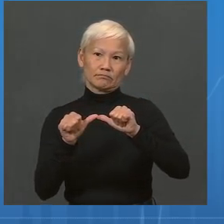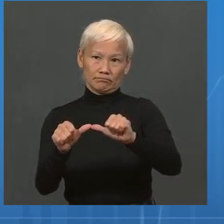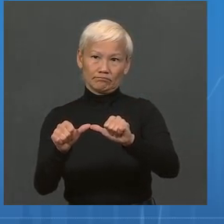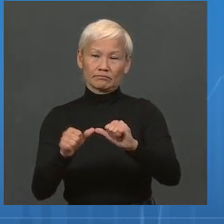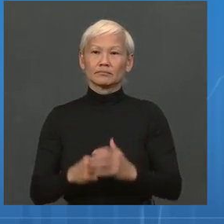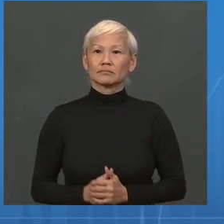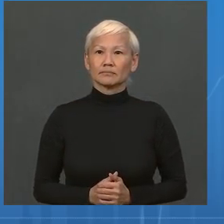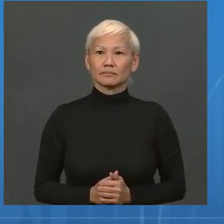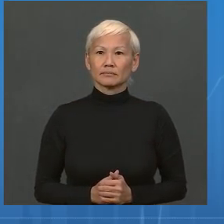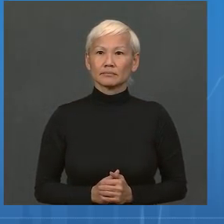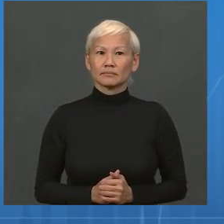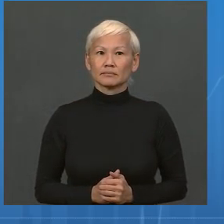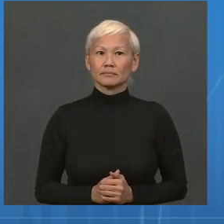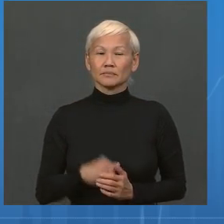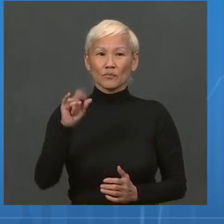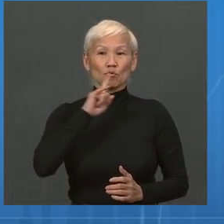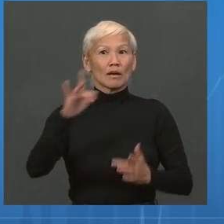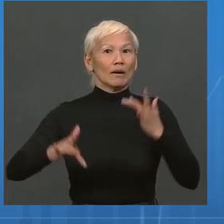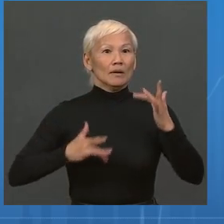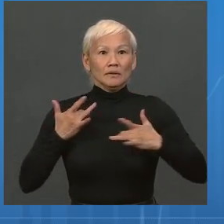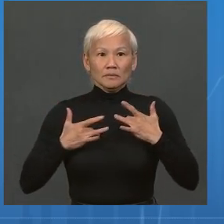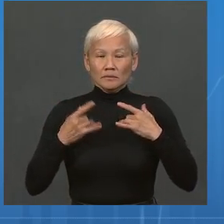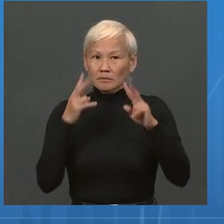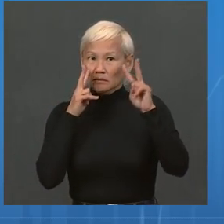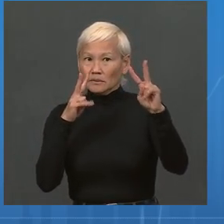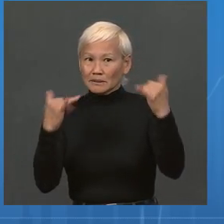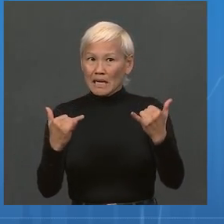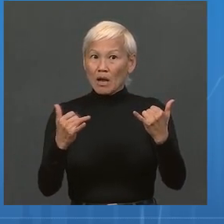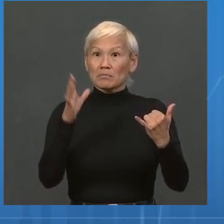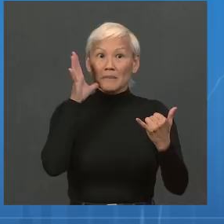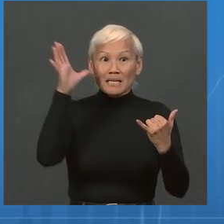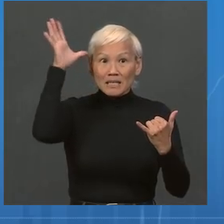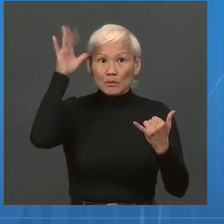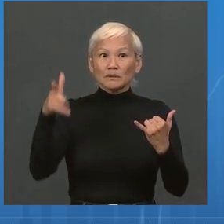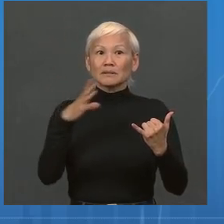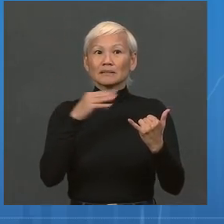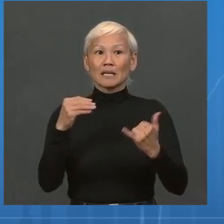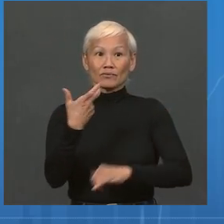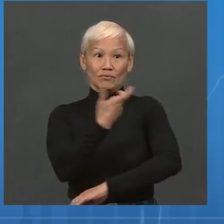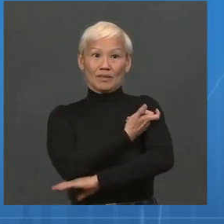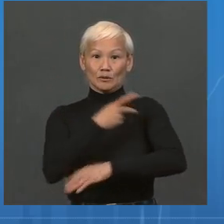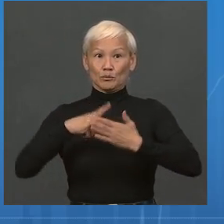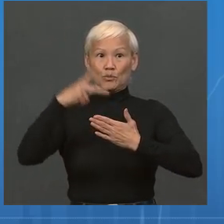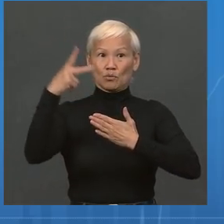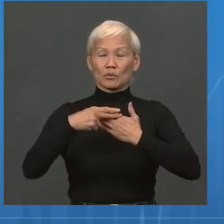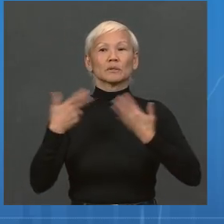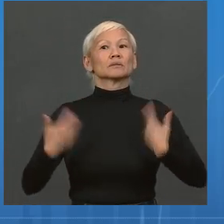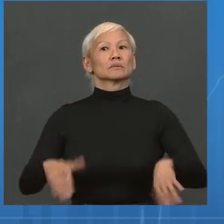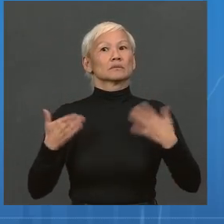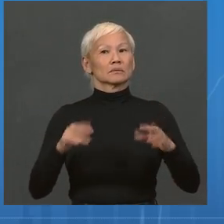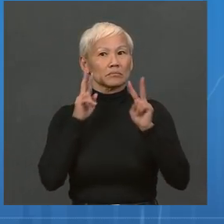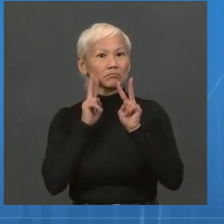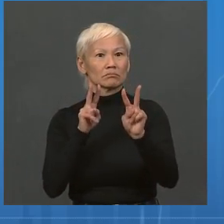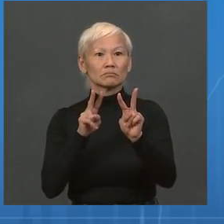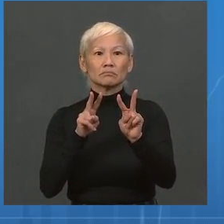This is an exciting and long-awaited moment for parents and for our vaccination program. And I want to explain what parents can expect